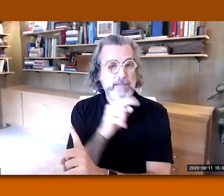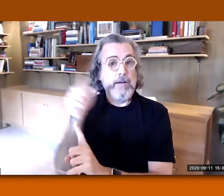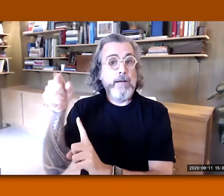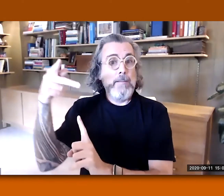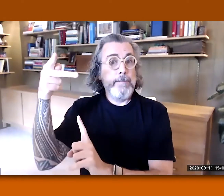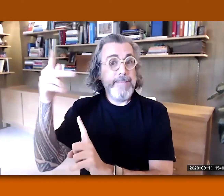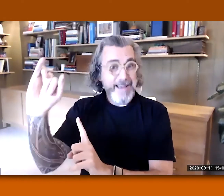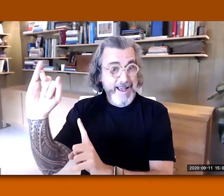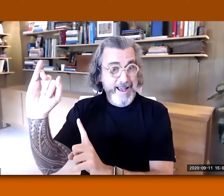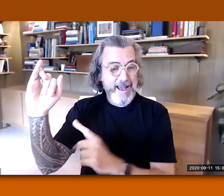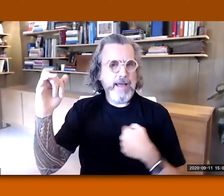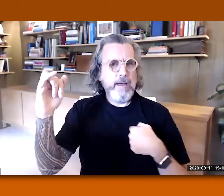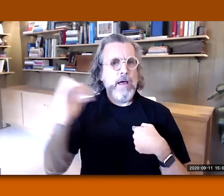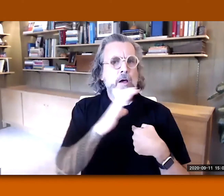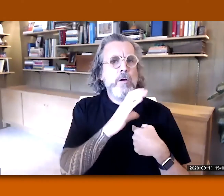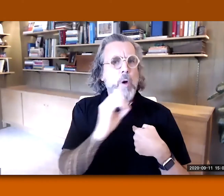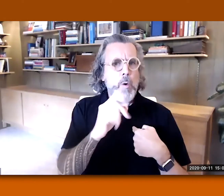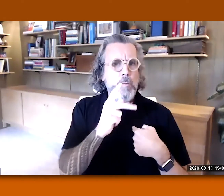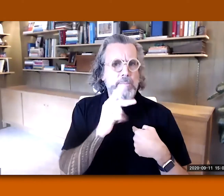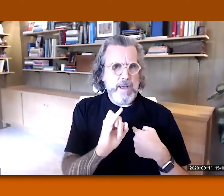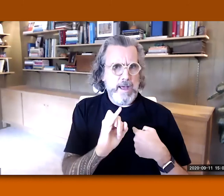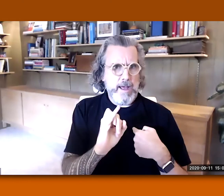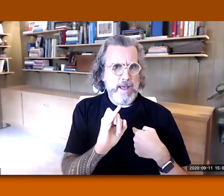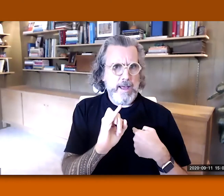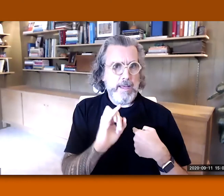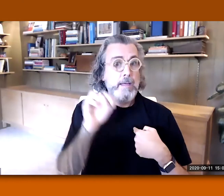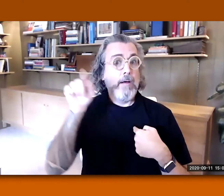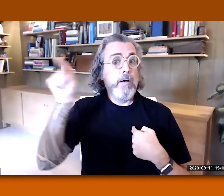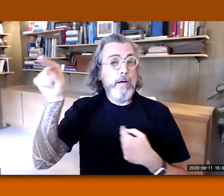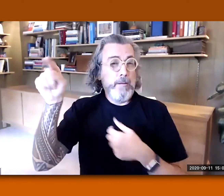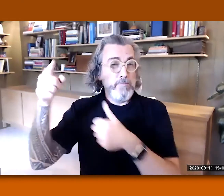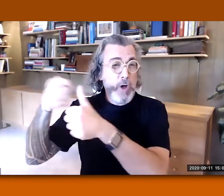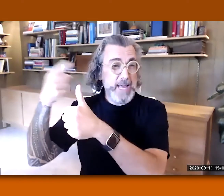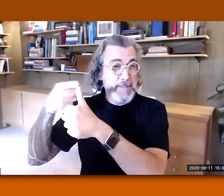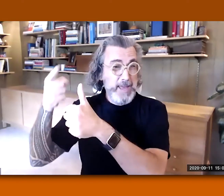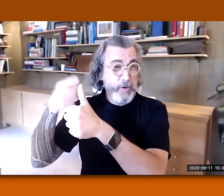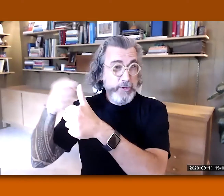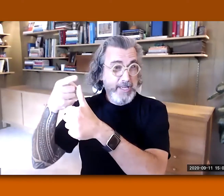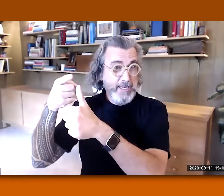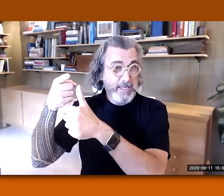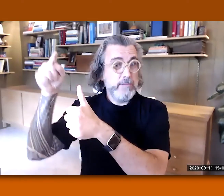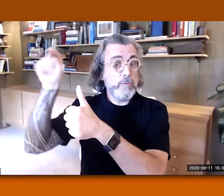U. of R. was the prime, and the mentor was the PI,